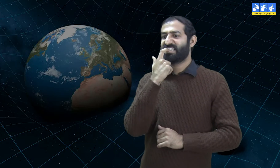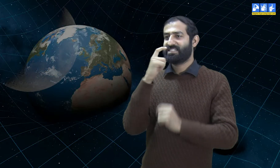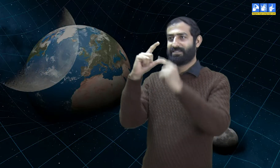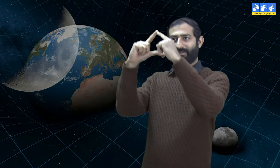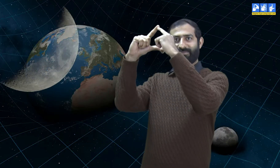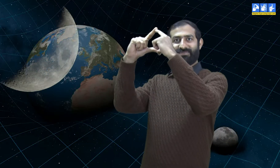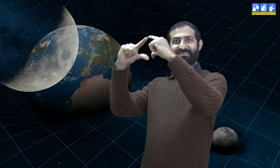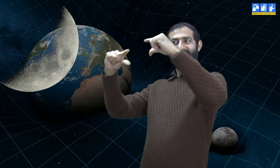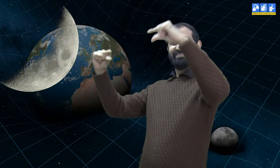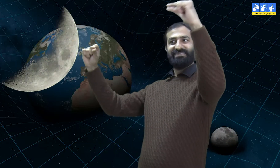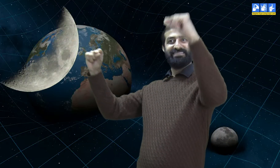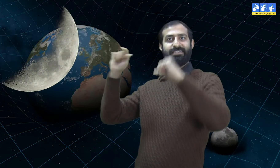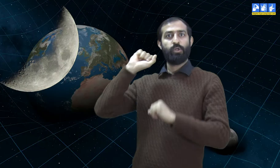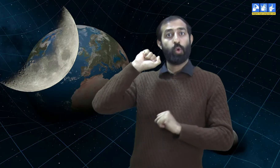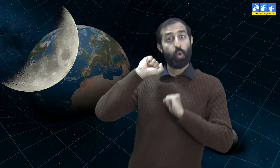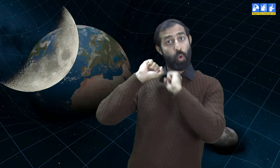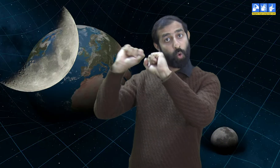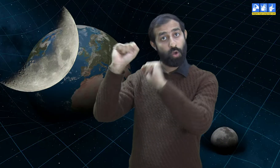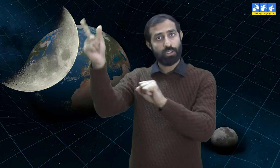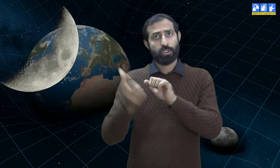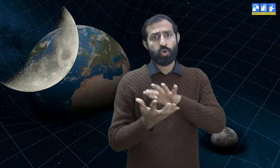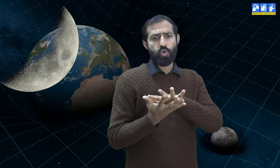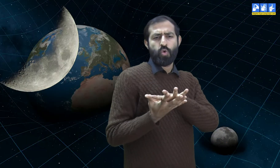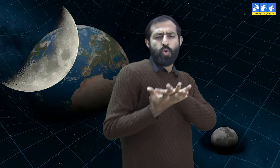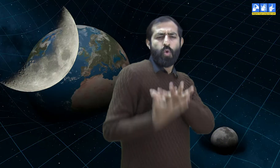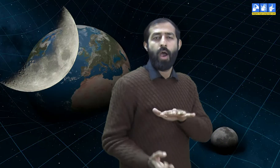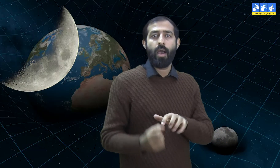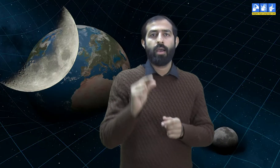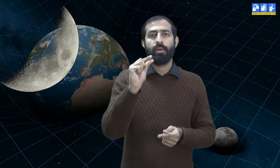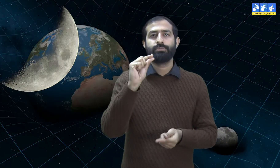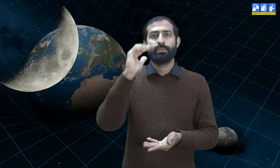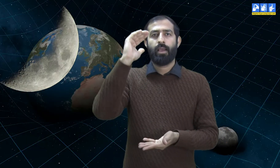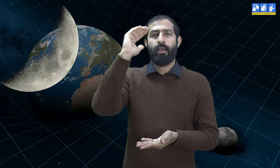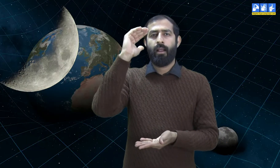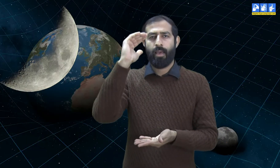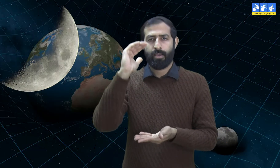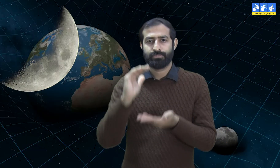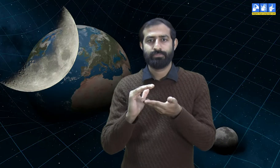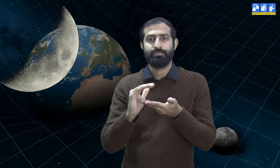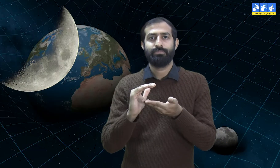There is also gravitational force on the Moon but it is very less.